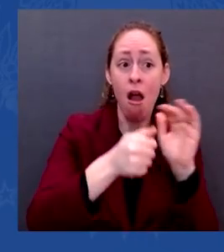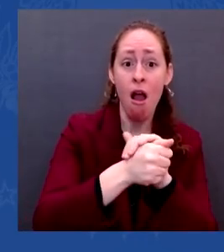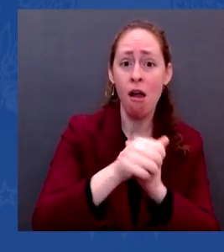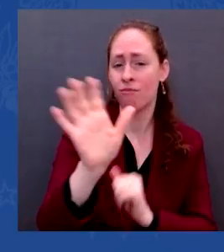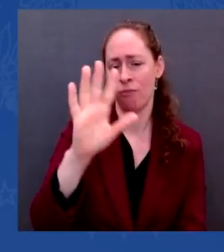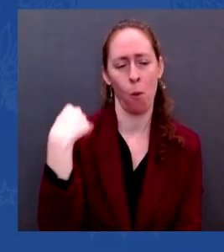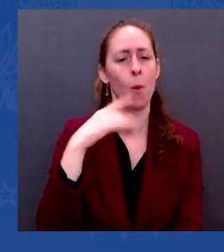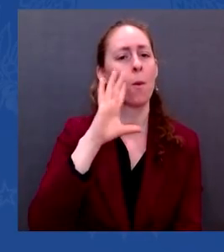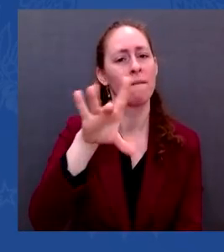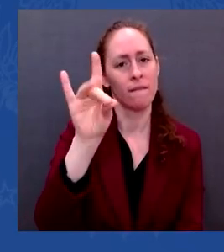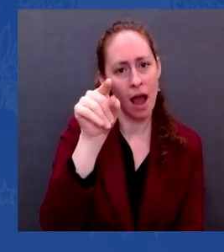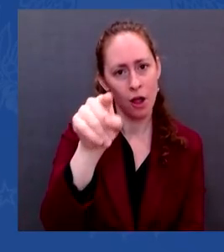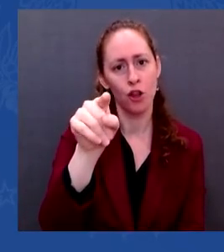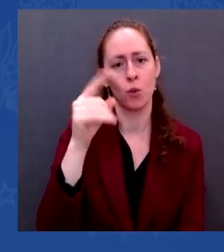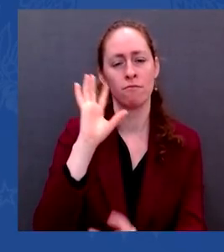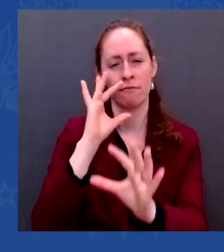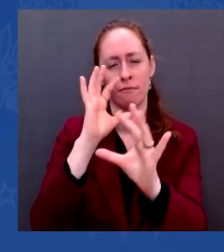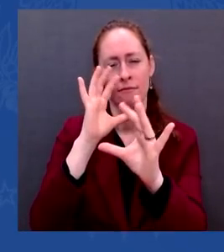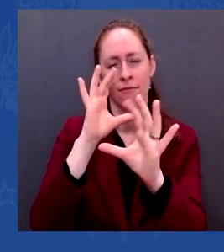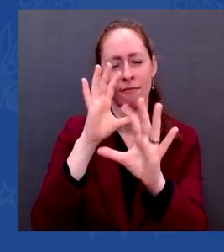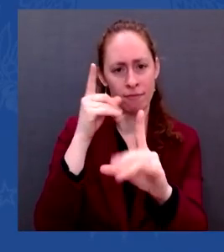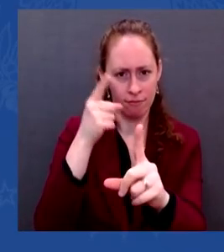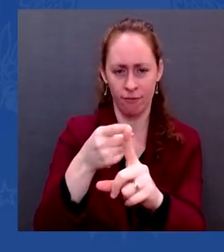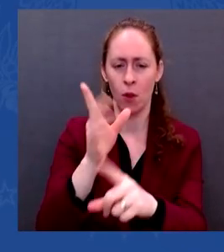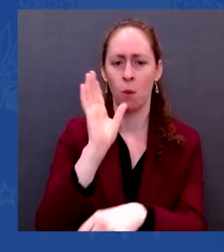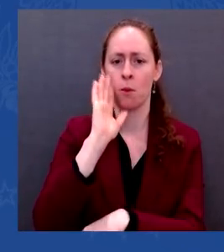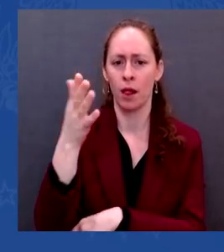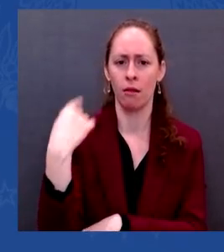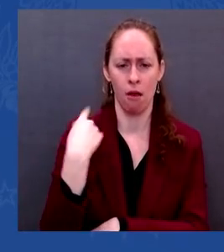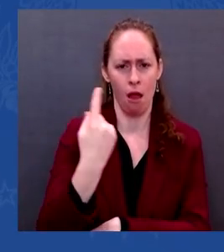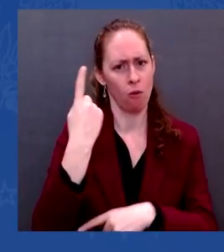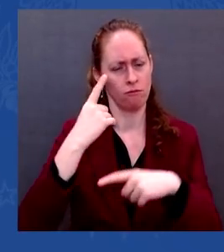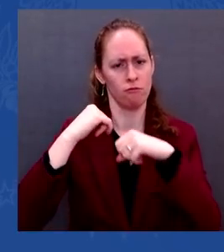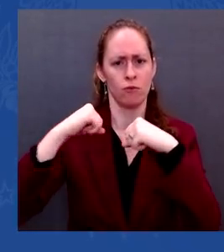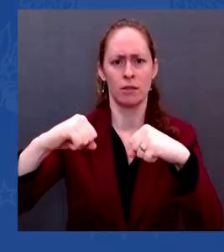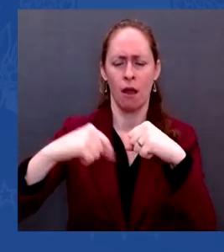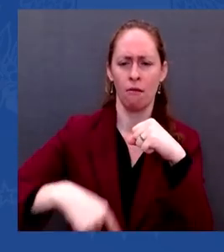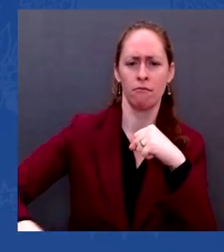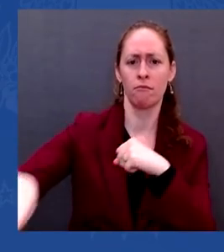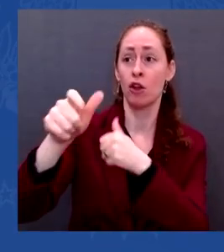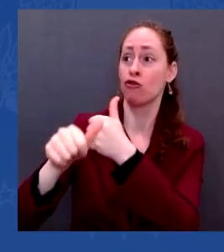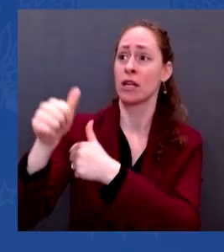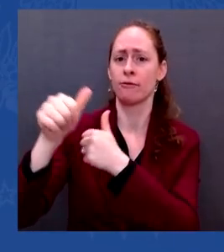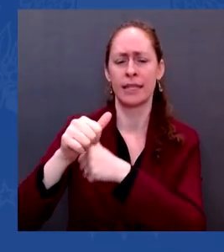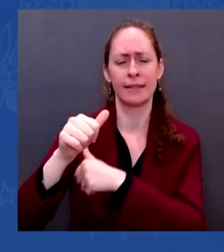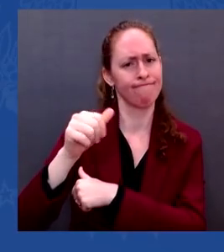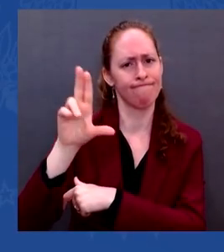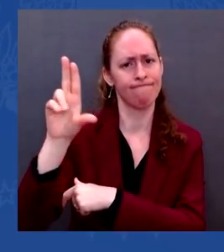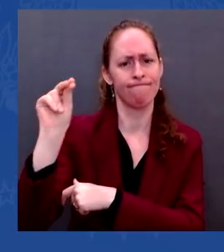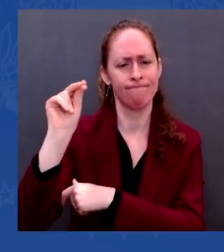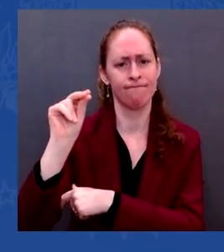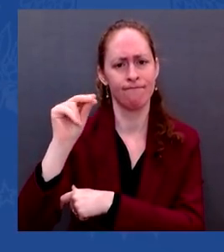and I will take decisive action to protect this country. And we'll continue working with our close allies and partners --